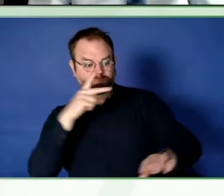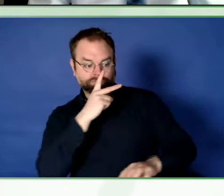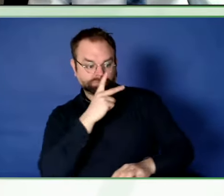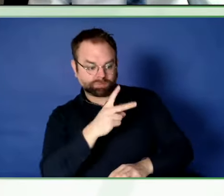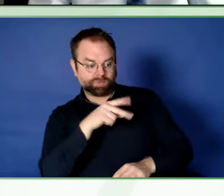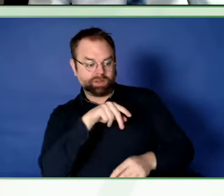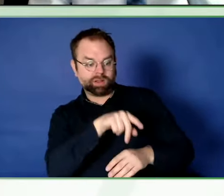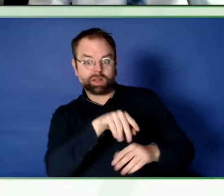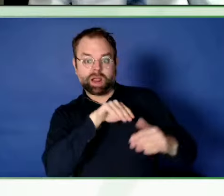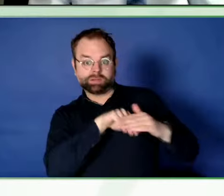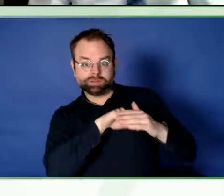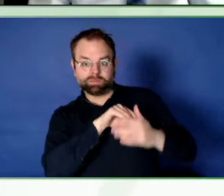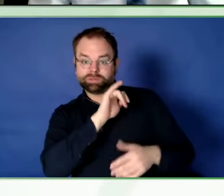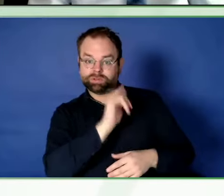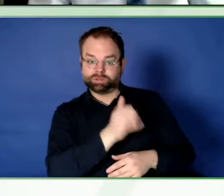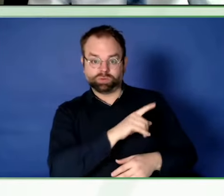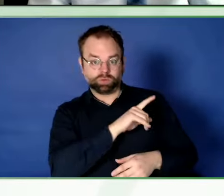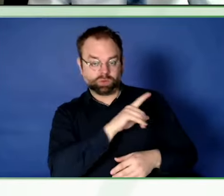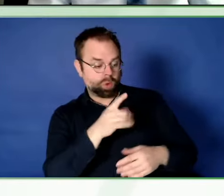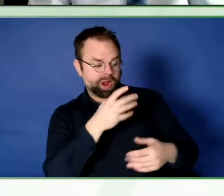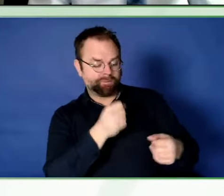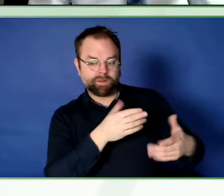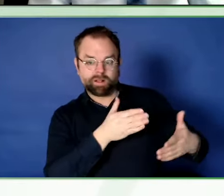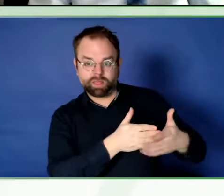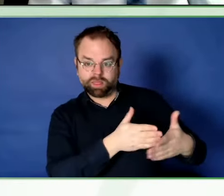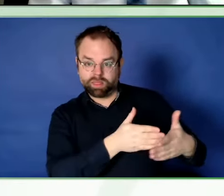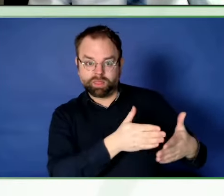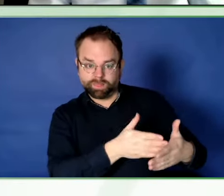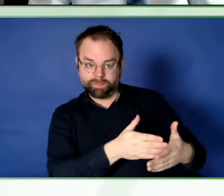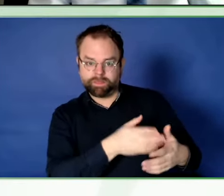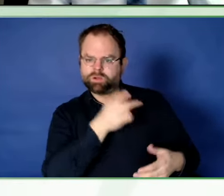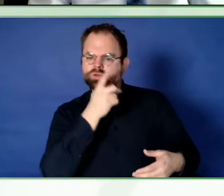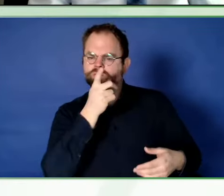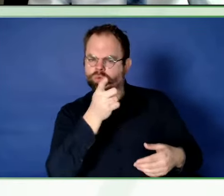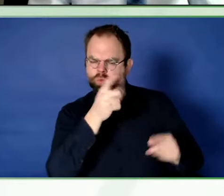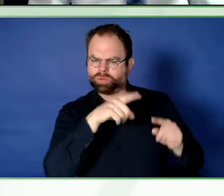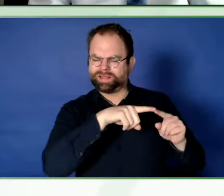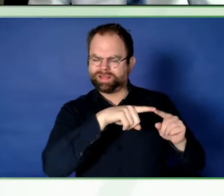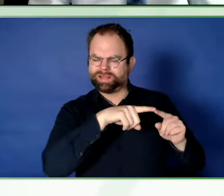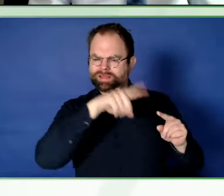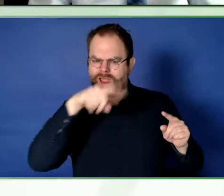Is it one or the other, the condition of the behaviour of both?